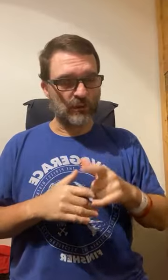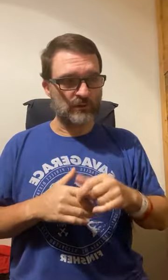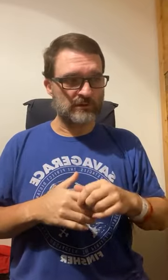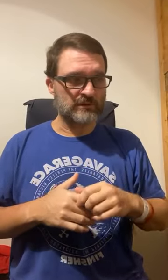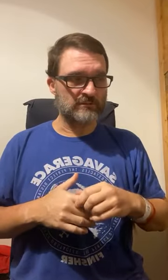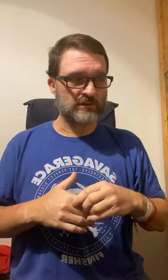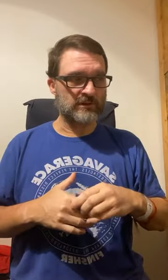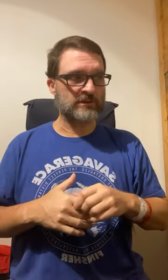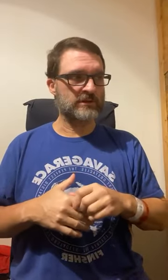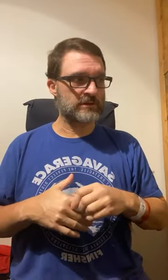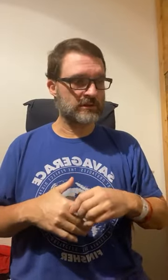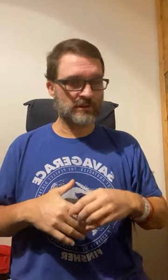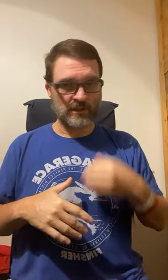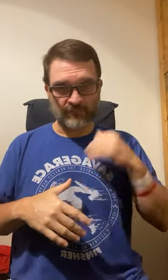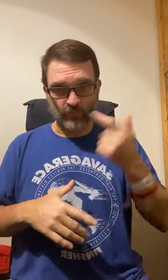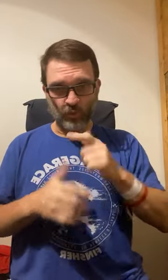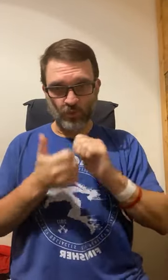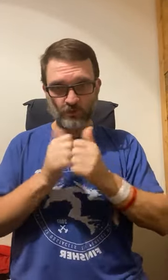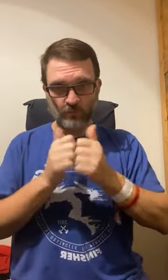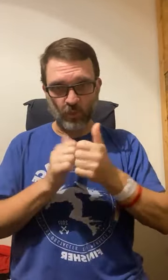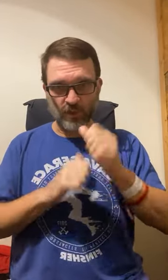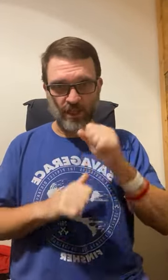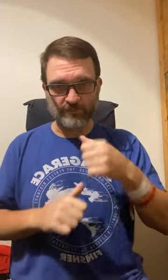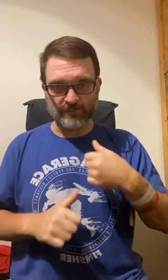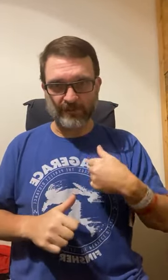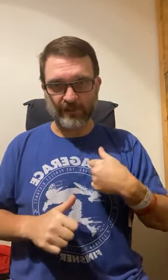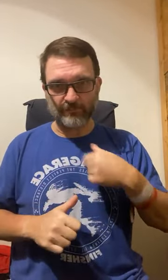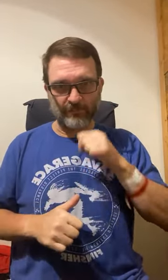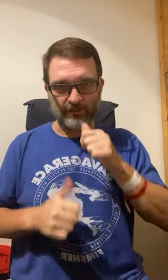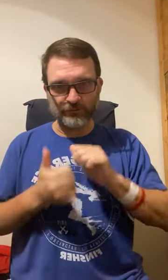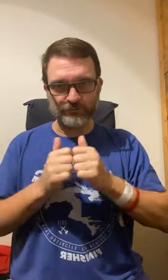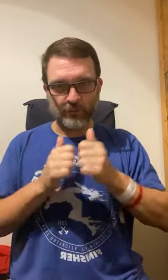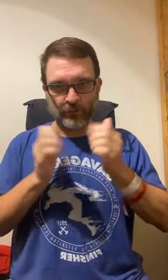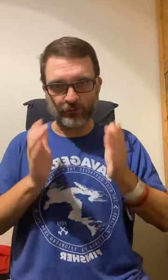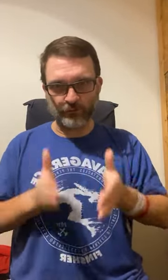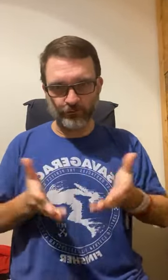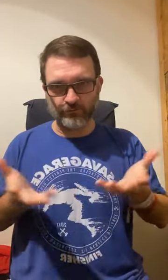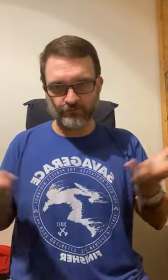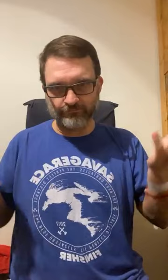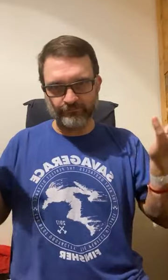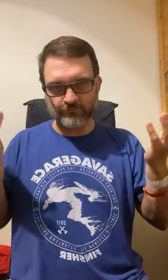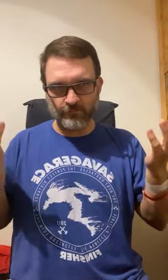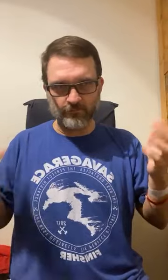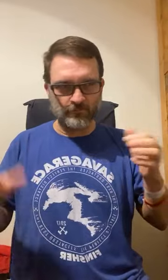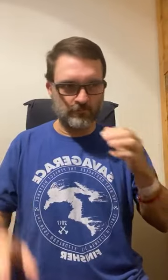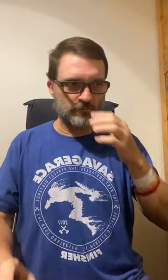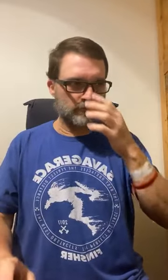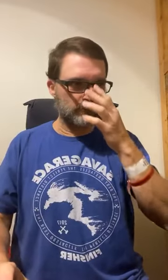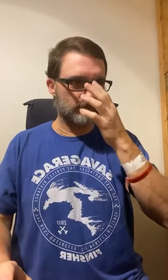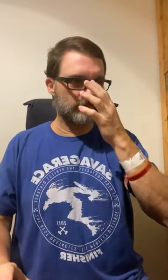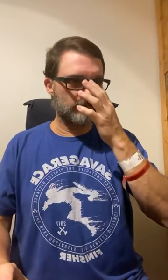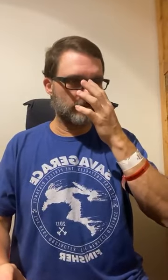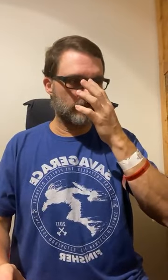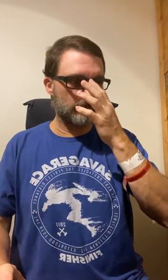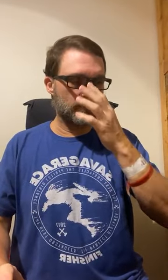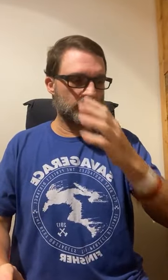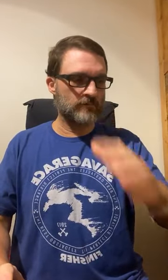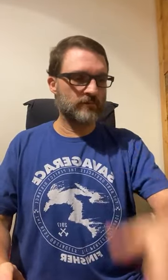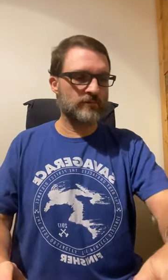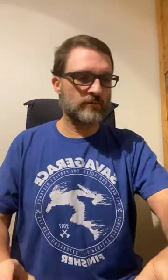But limited channels. Had all the sport channels available, yea, but I'm not a sports fan.